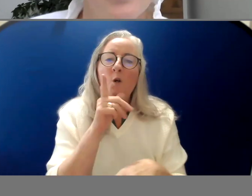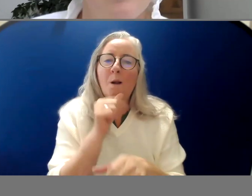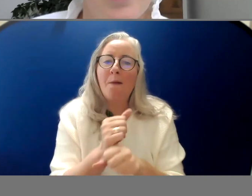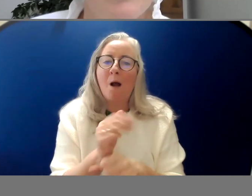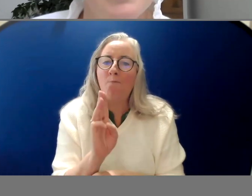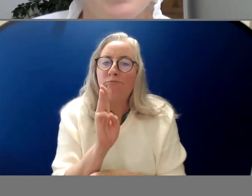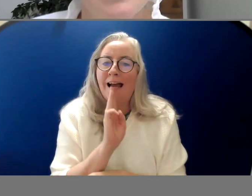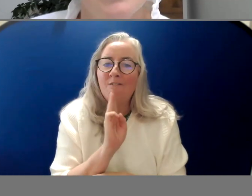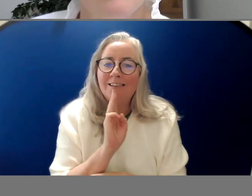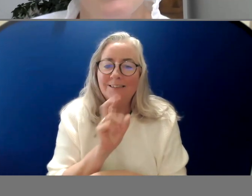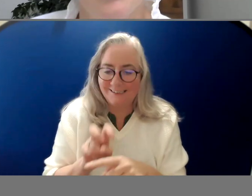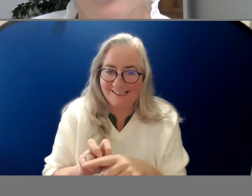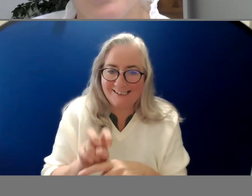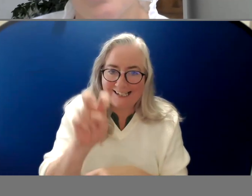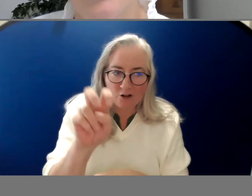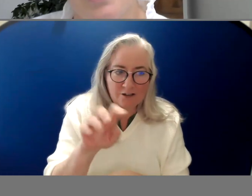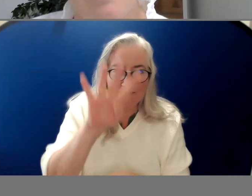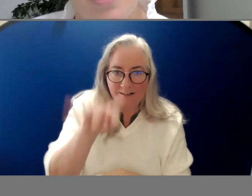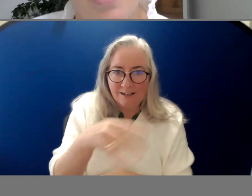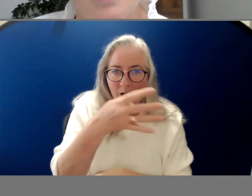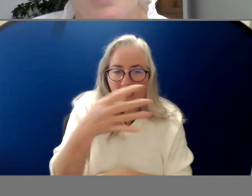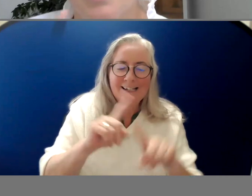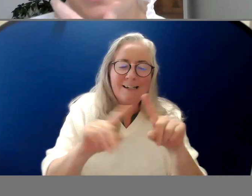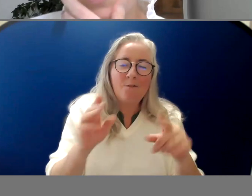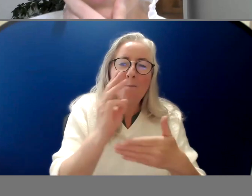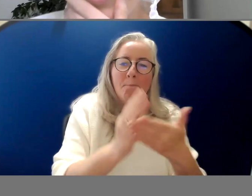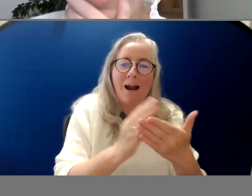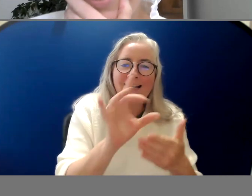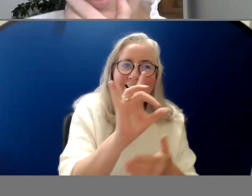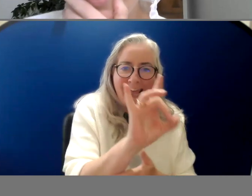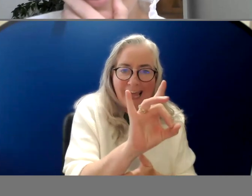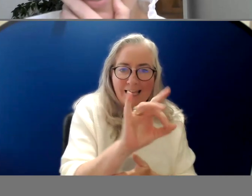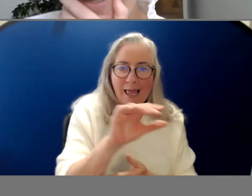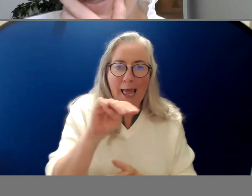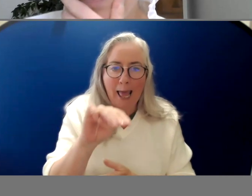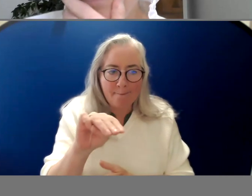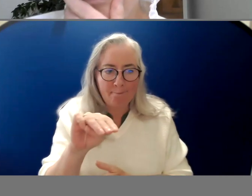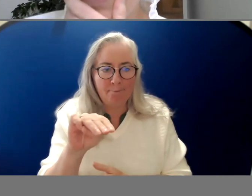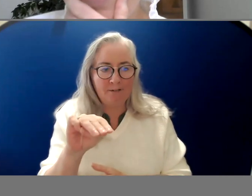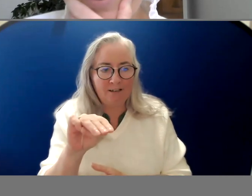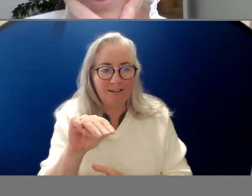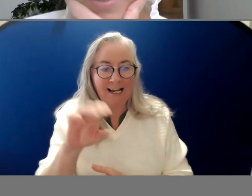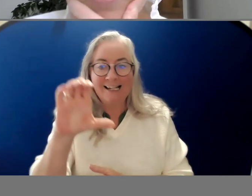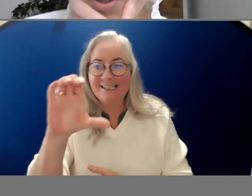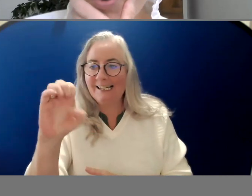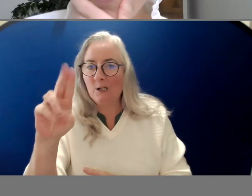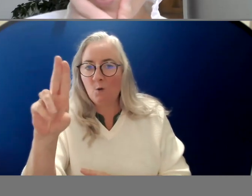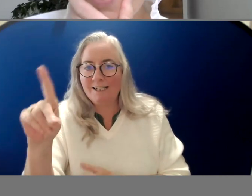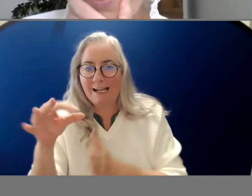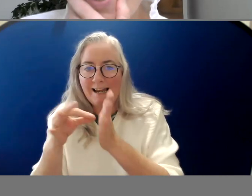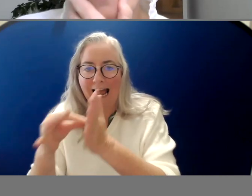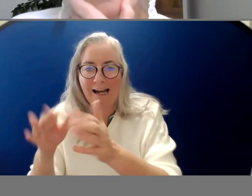showing private stairs and the difference between part K, part M and CEUD the guidelines for homes